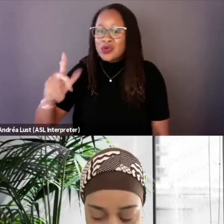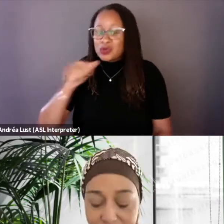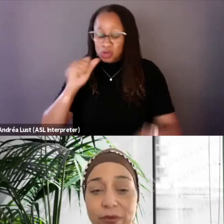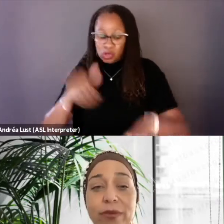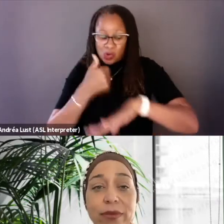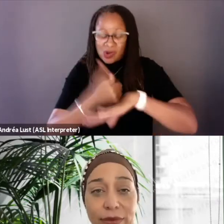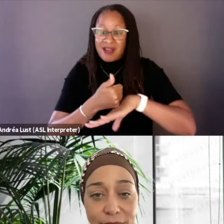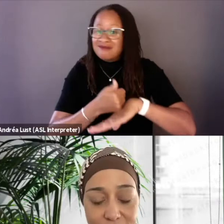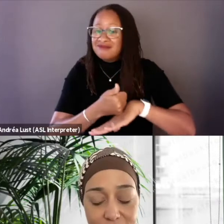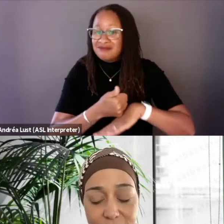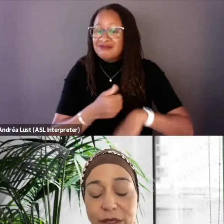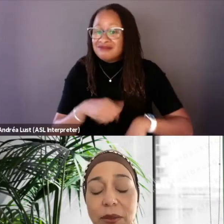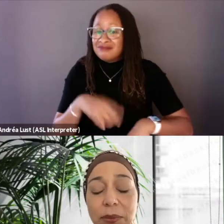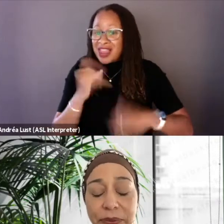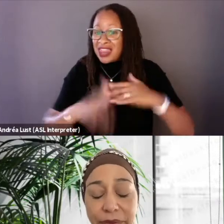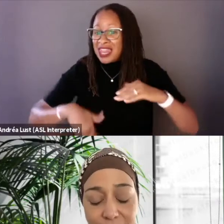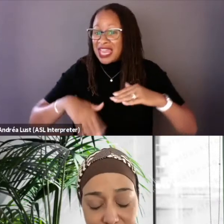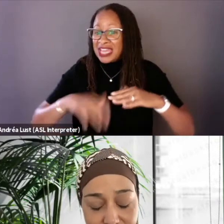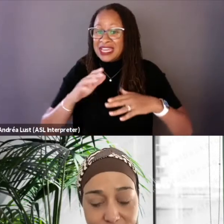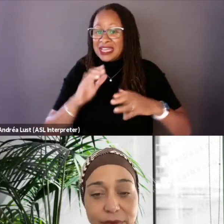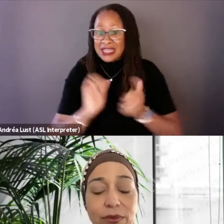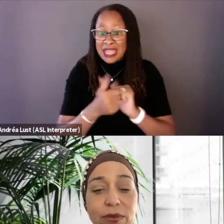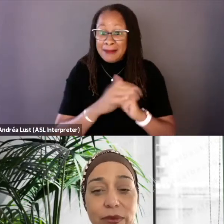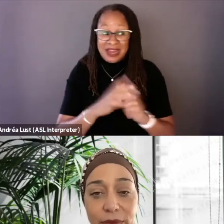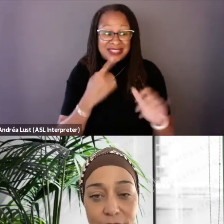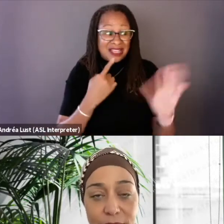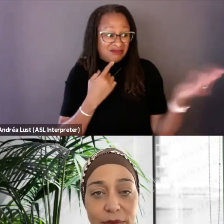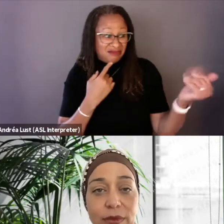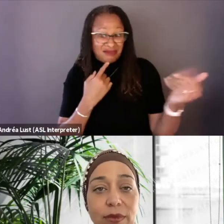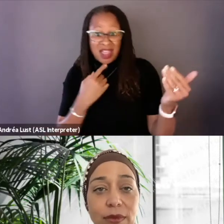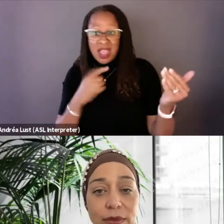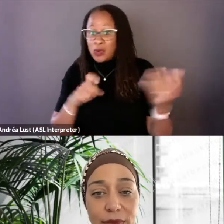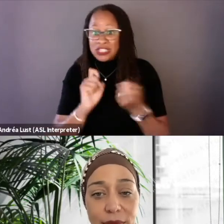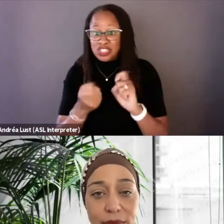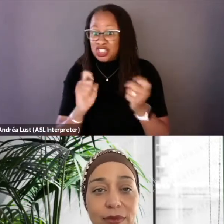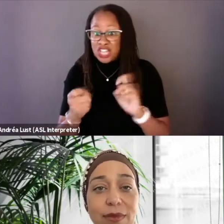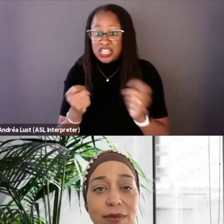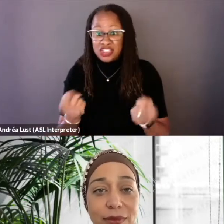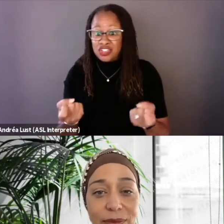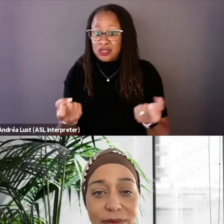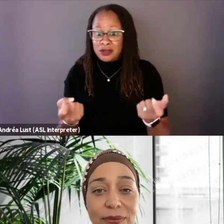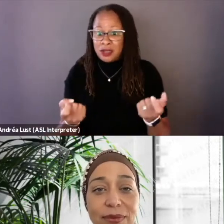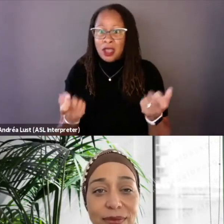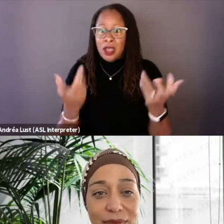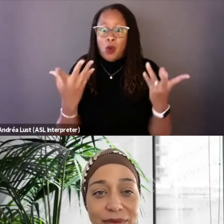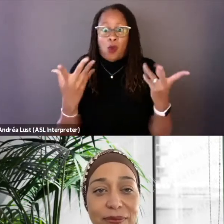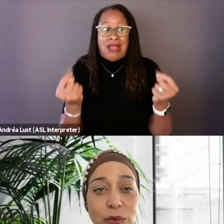And I went through every episode. I said, guys, we've gotta change this. People we like, what? I'm like, nope.